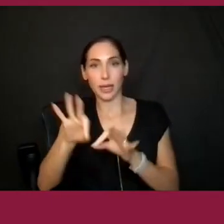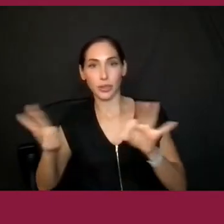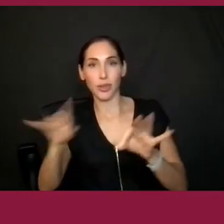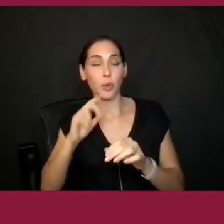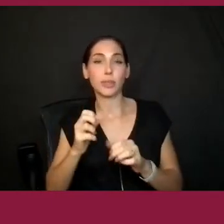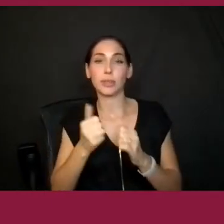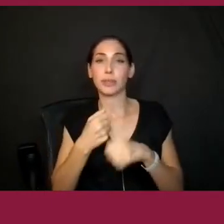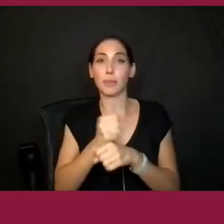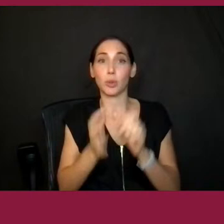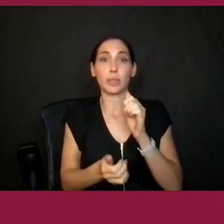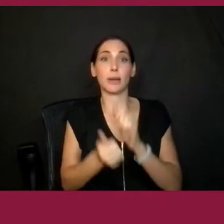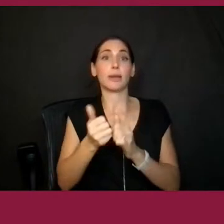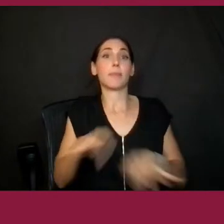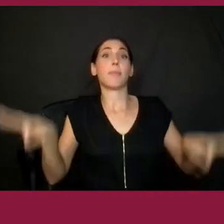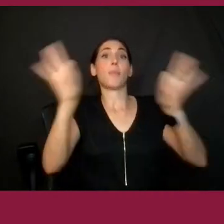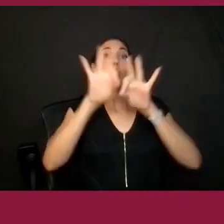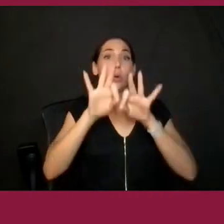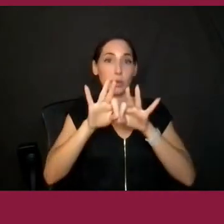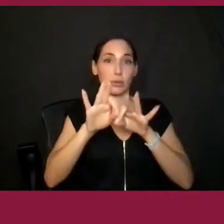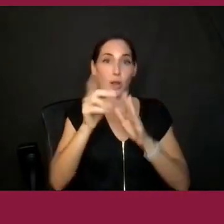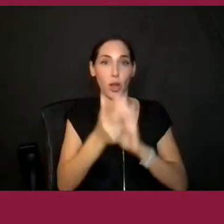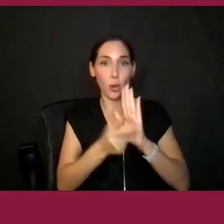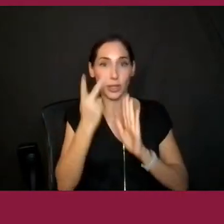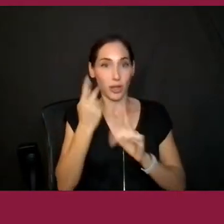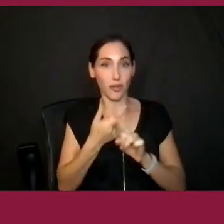community college level in a while. Unfortunately, they were both